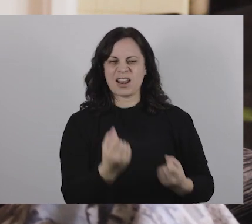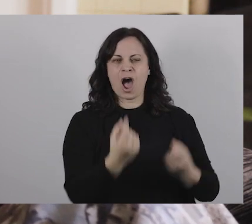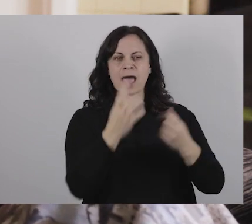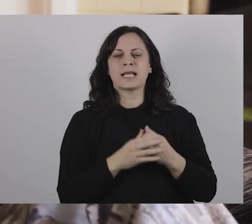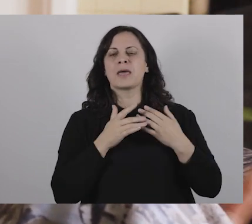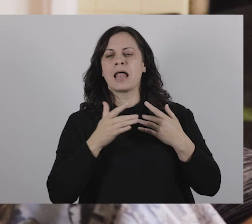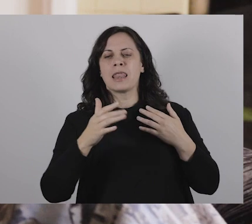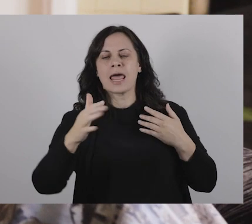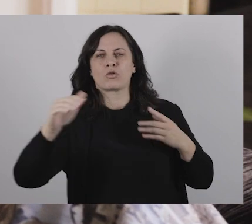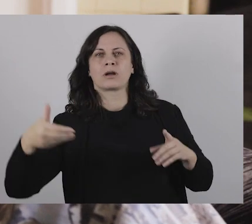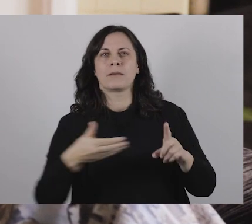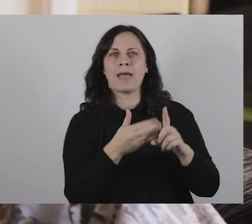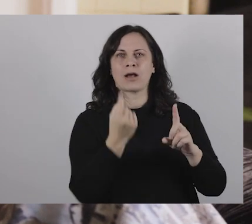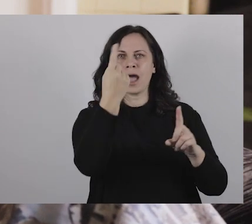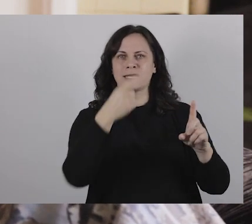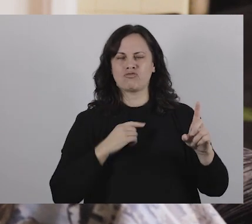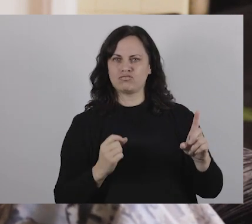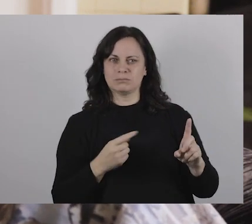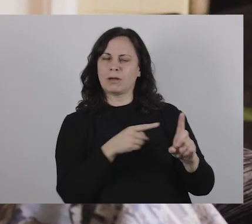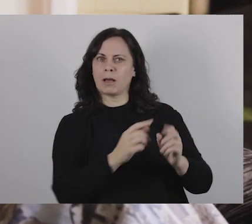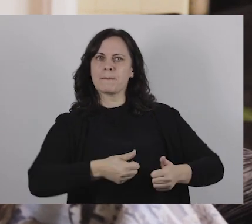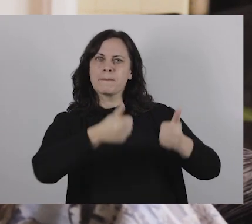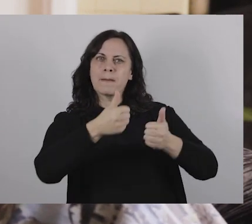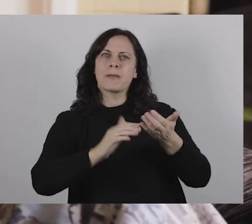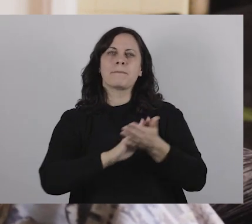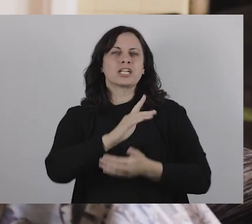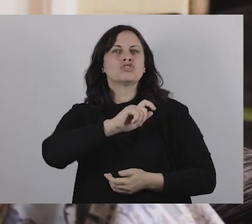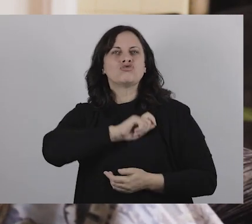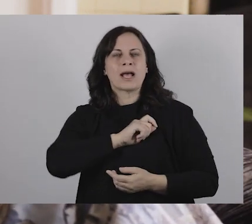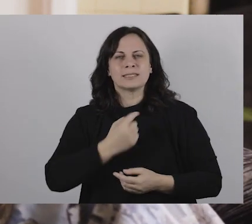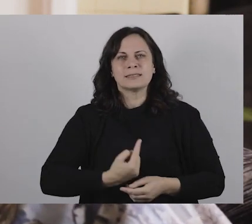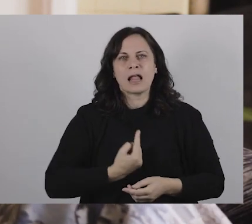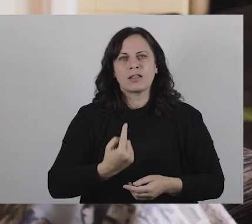and then ultimately go back to it, cos it's actually good. So you just need to trust in yourself.